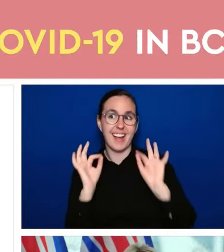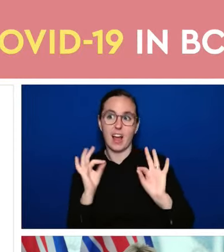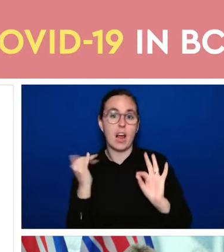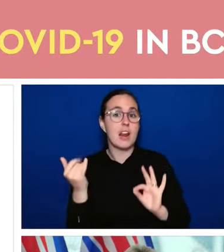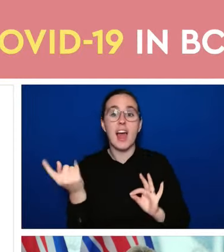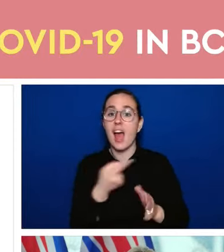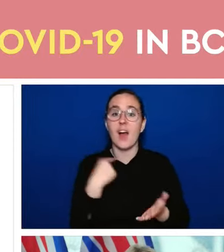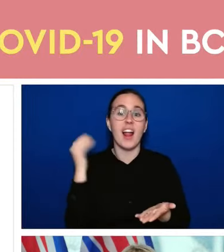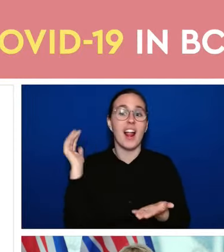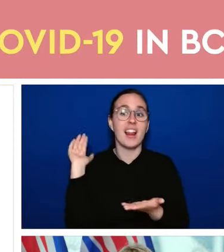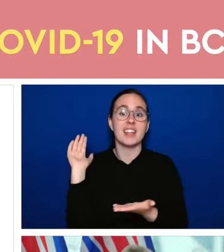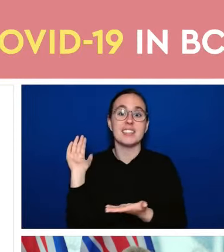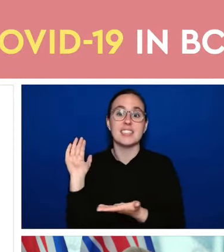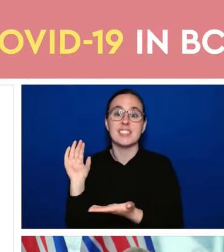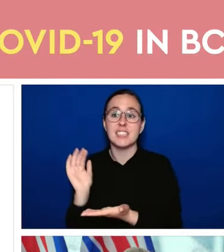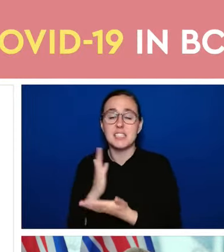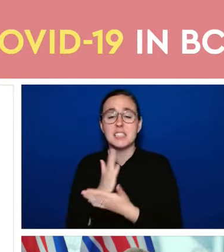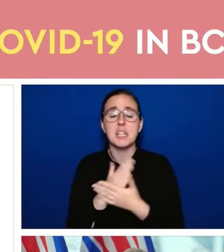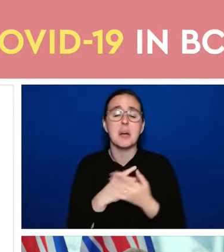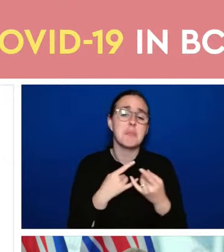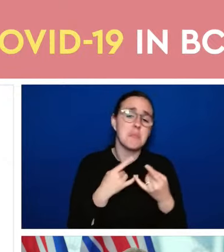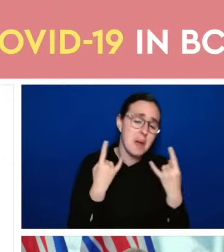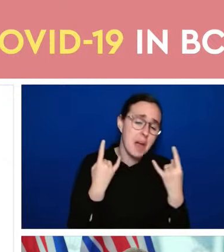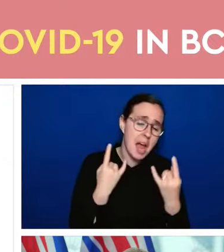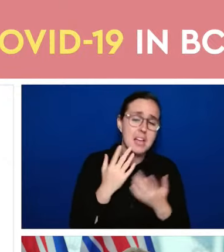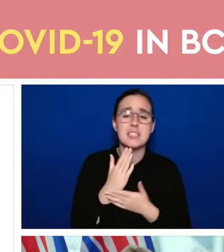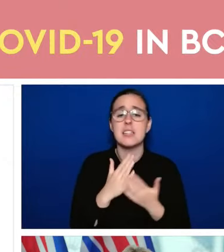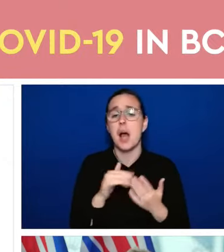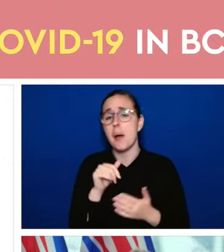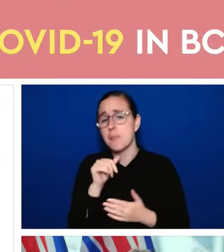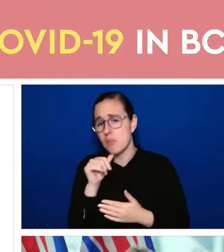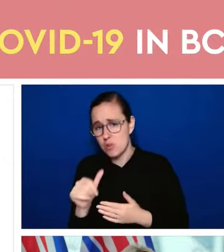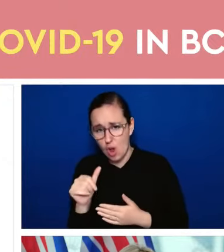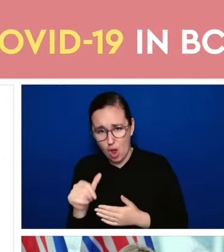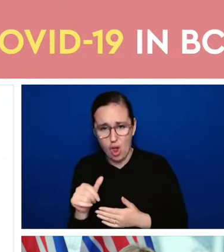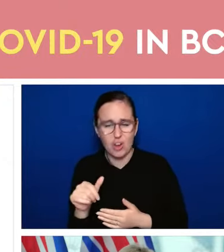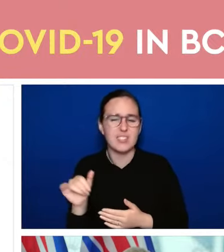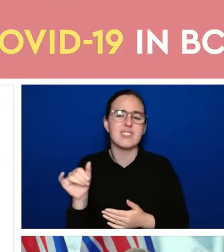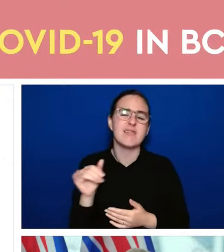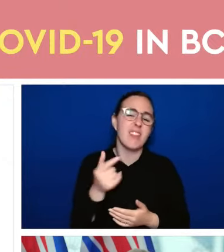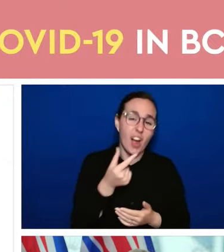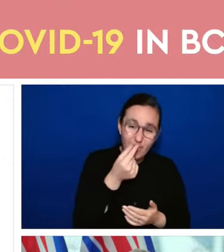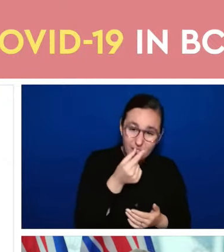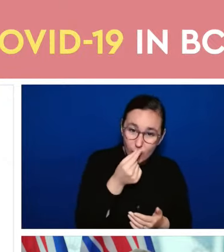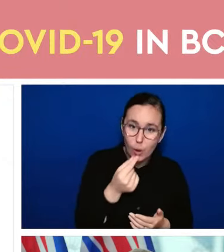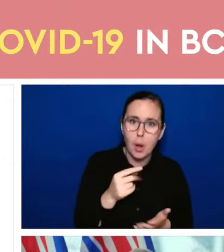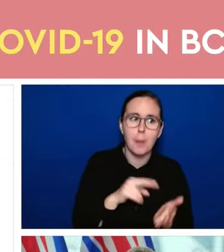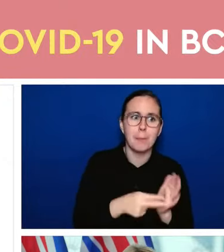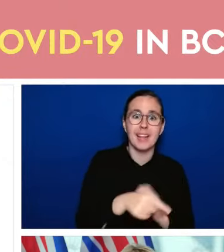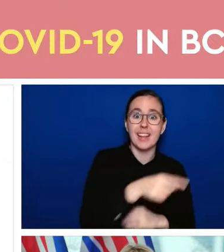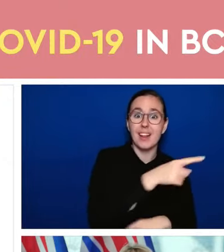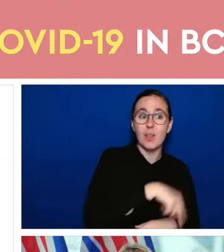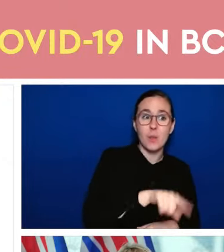layers of protection as we do for other respiratory owns. And some people have been shared